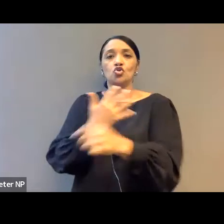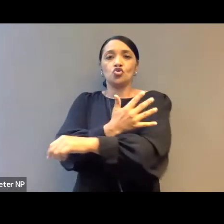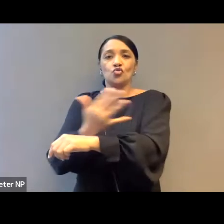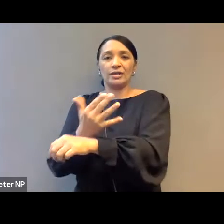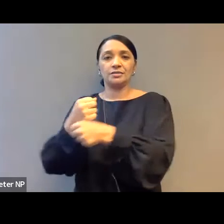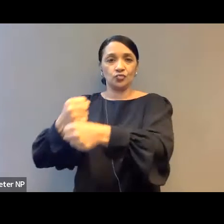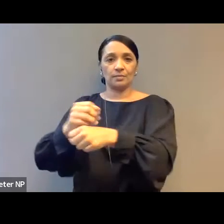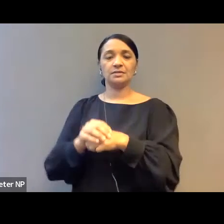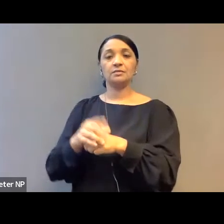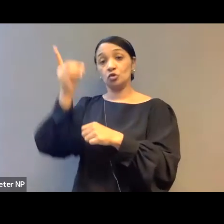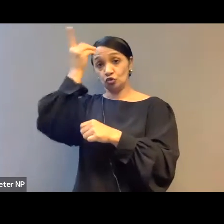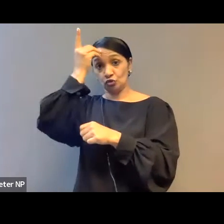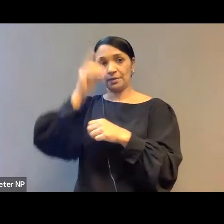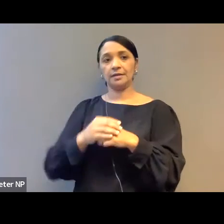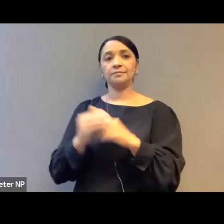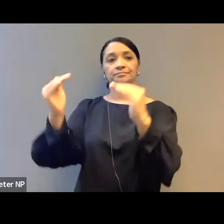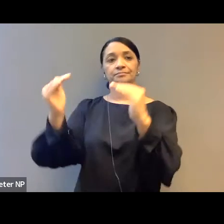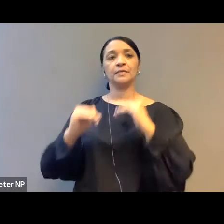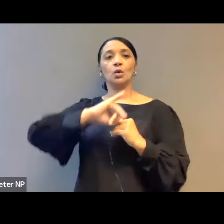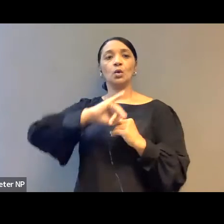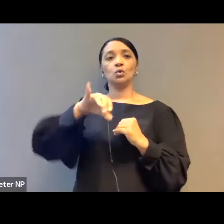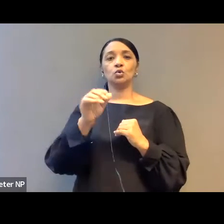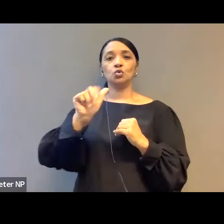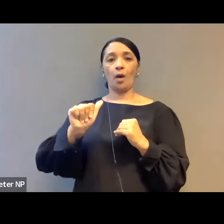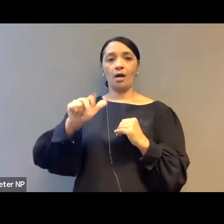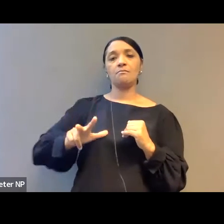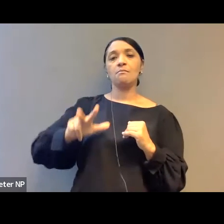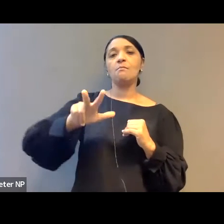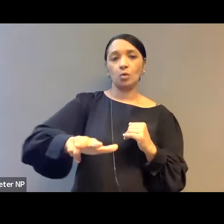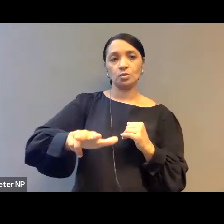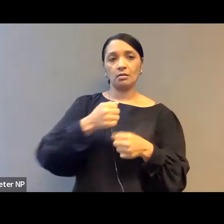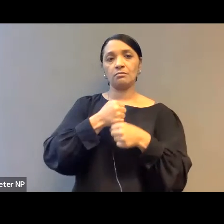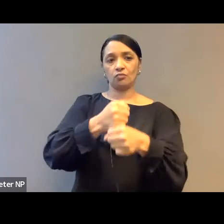João Albuquerque, representing the Socialists and Democrats, from Portugal,